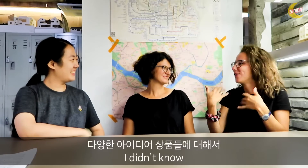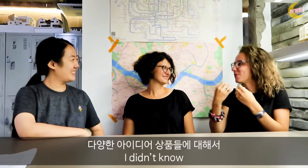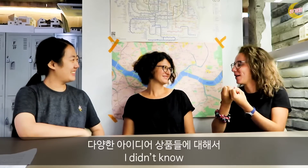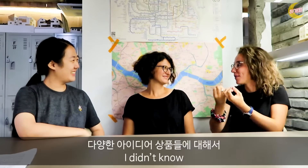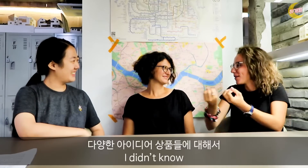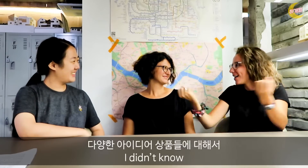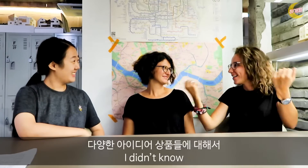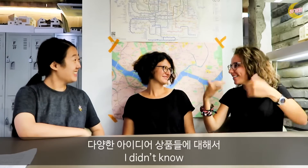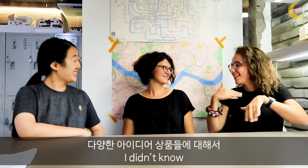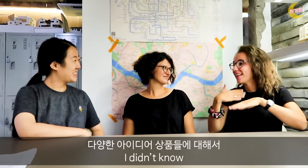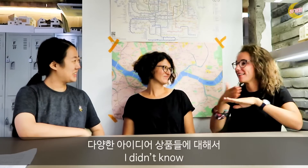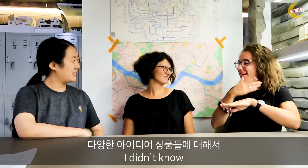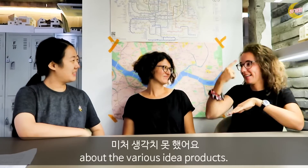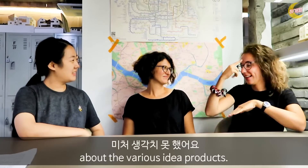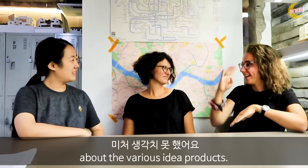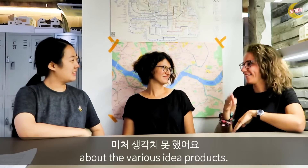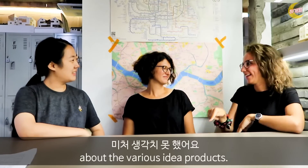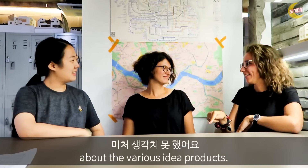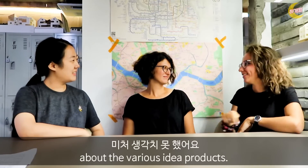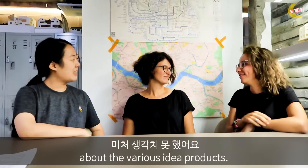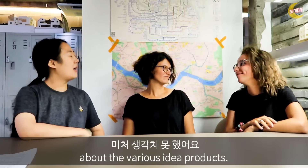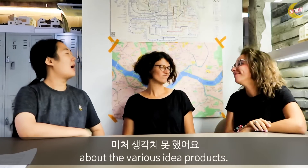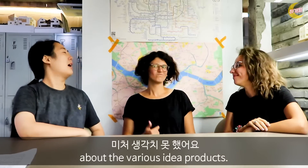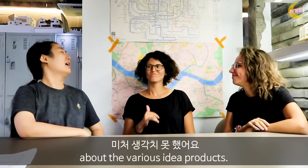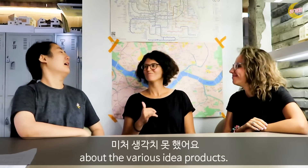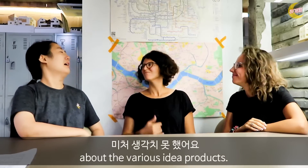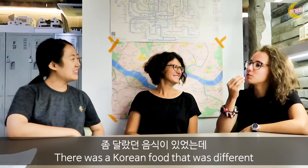I didn’t know about the various idea products.